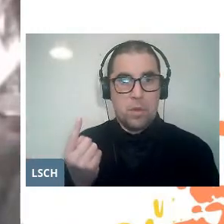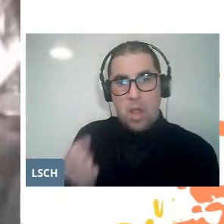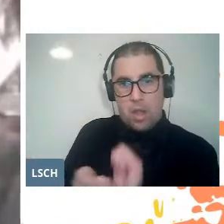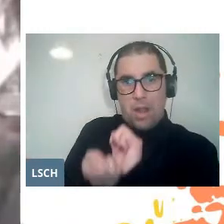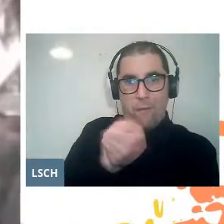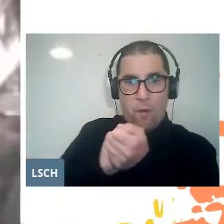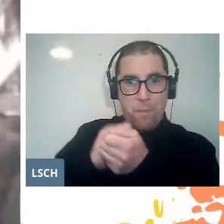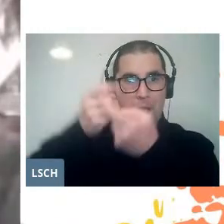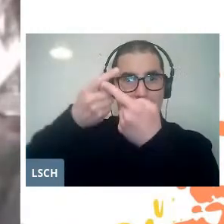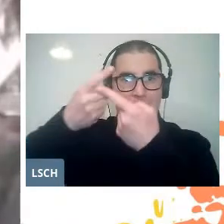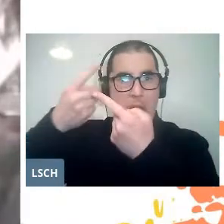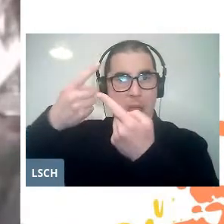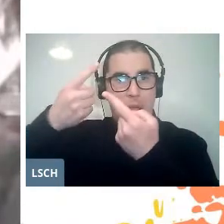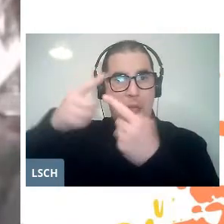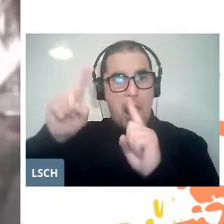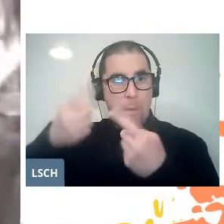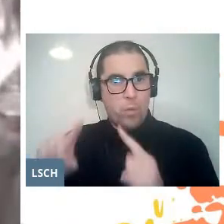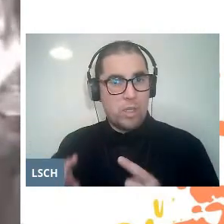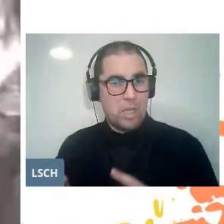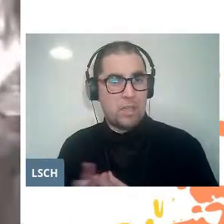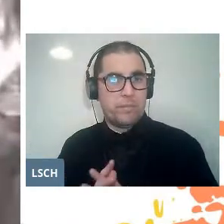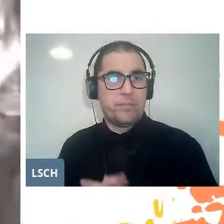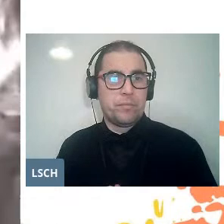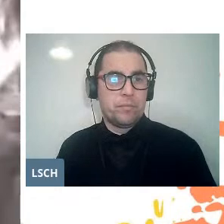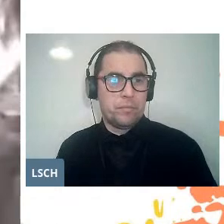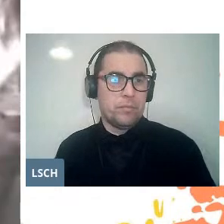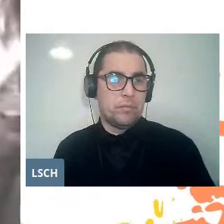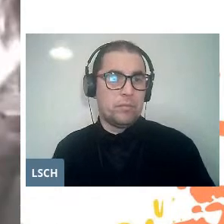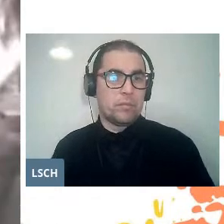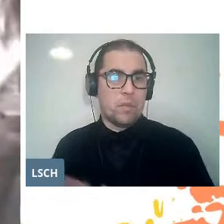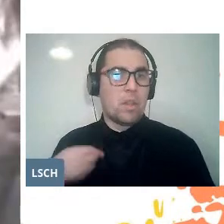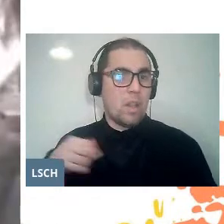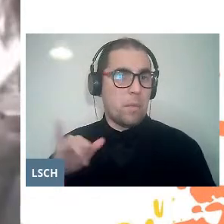as a fixed idea, he finds and hears everywhere.